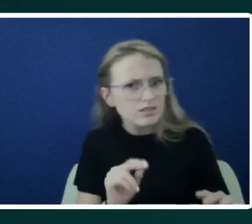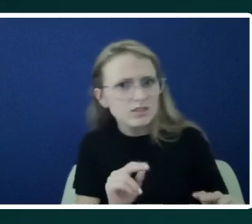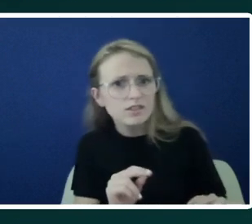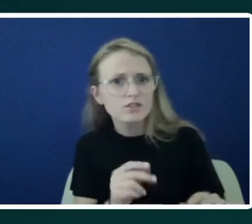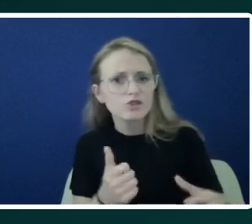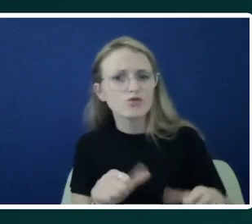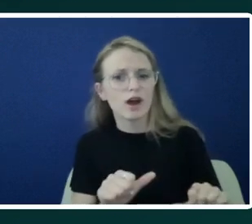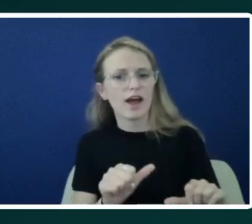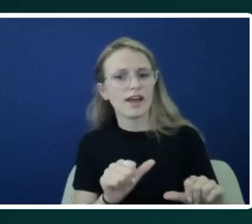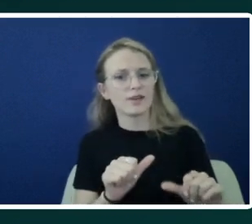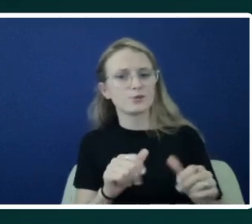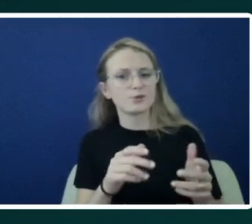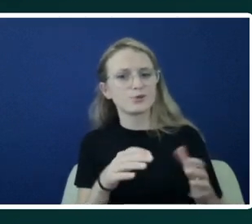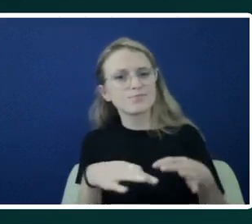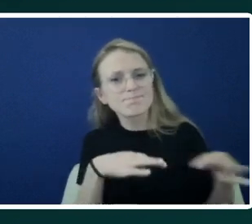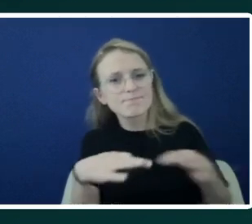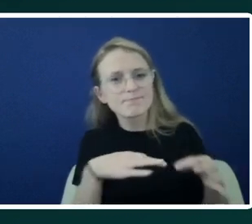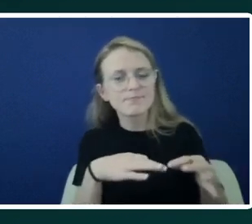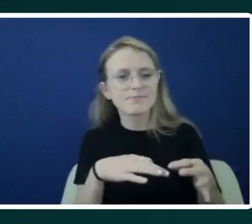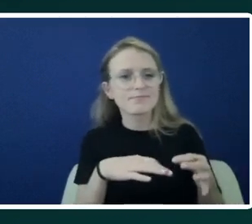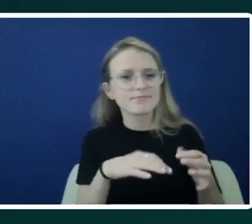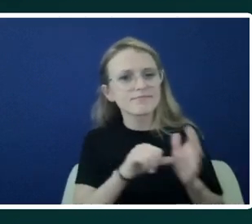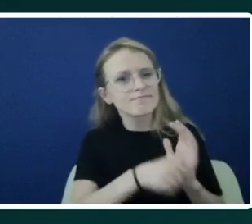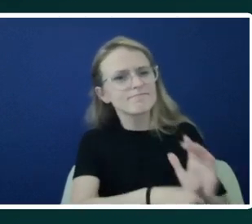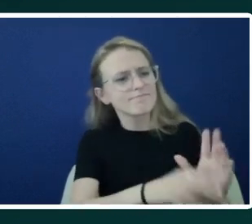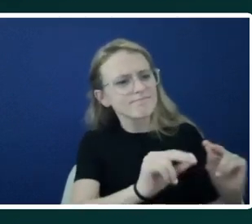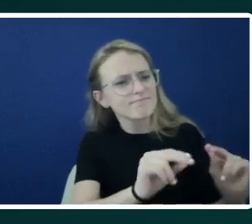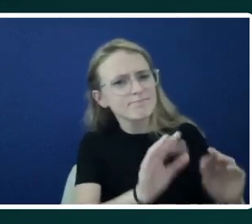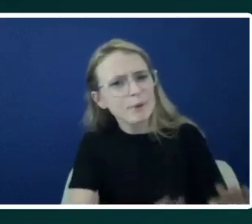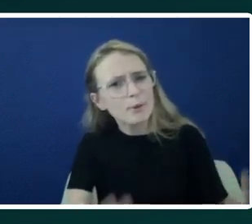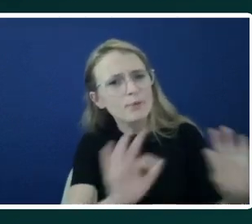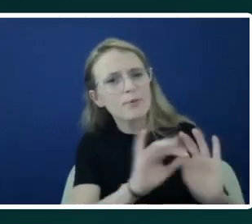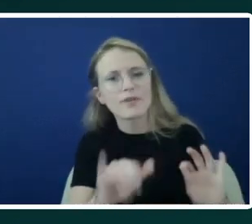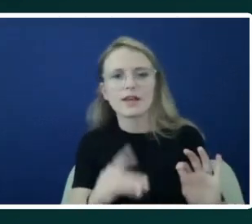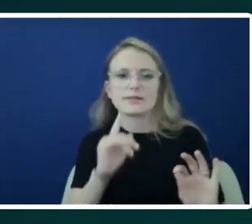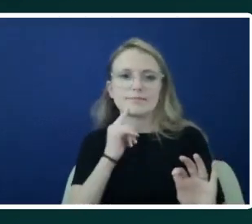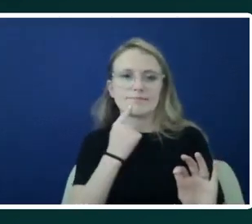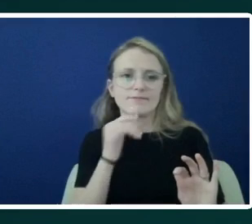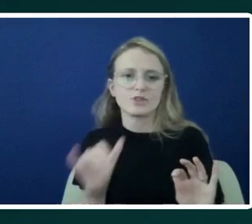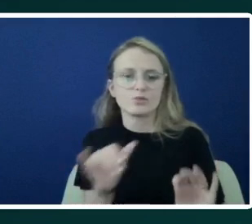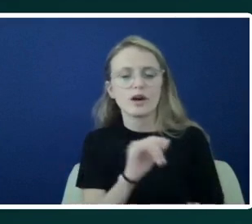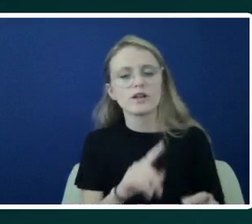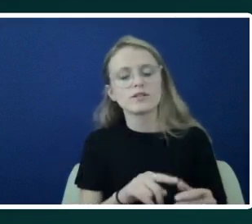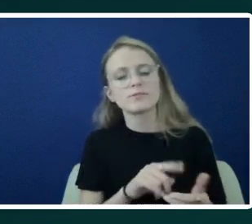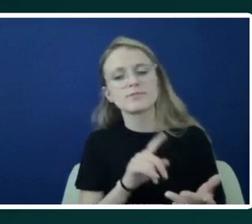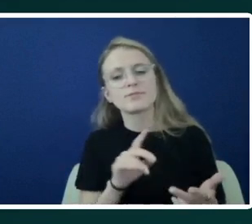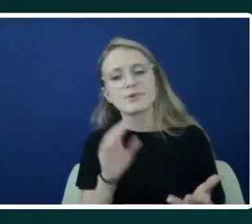too. And then the oral histories actually shape what ends up on the walls in the exhibition so